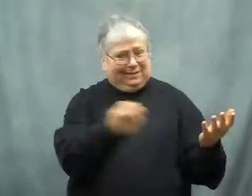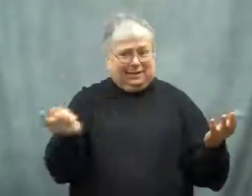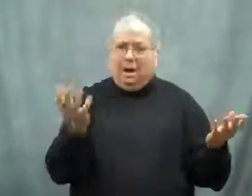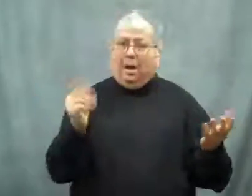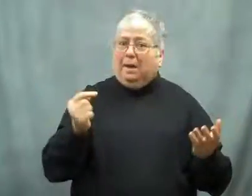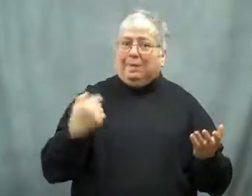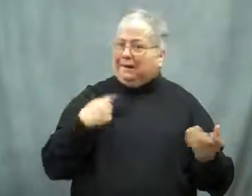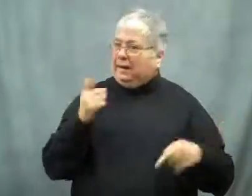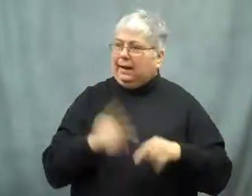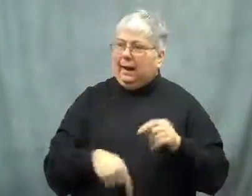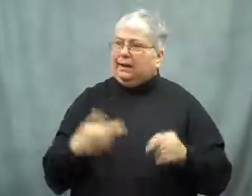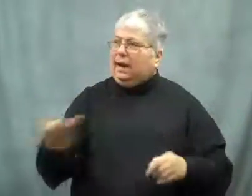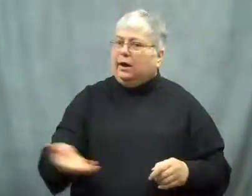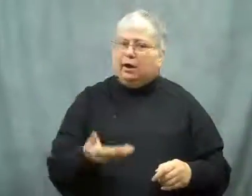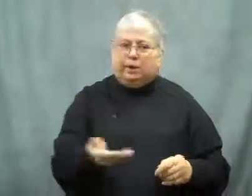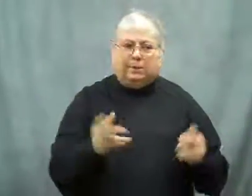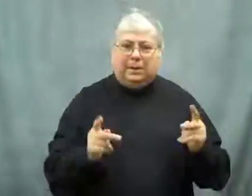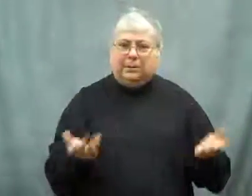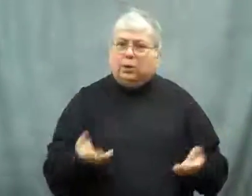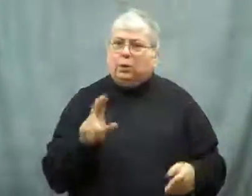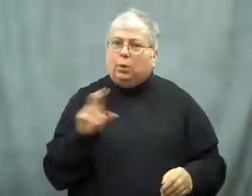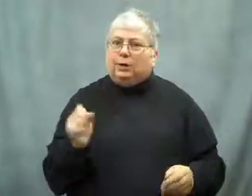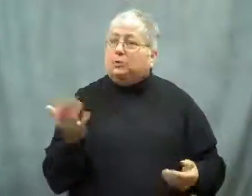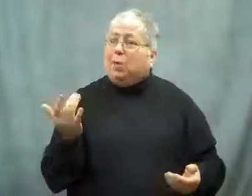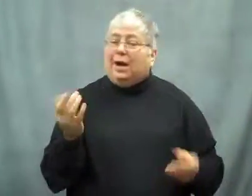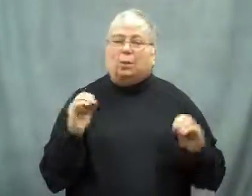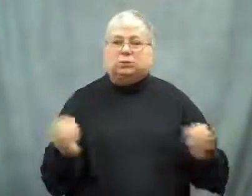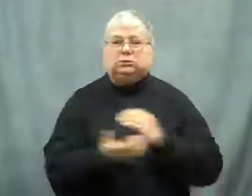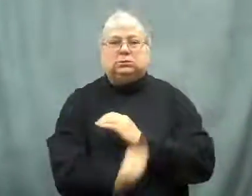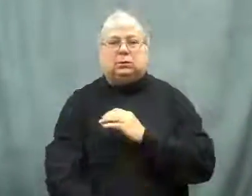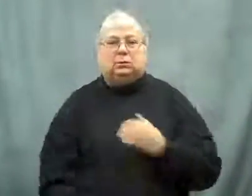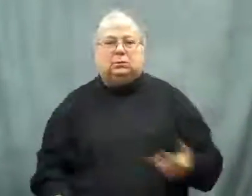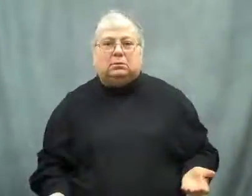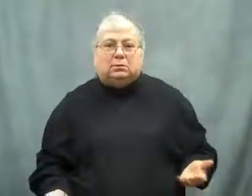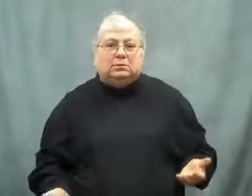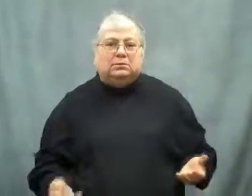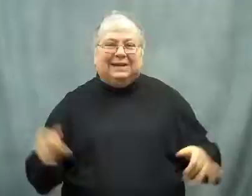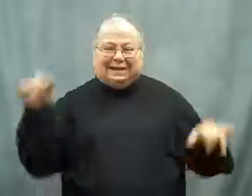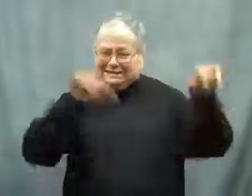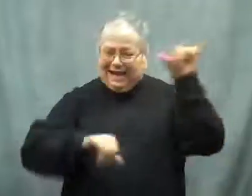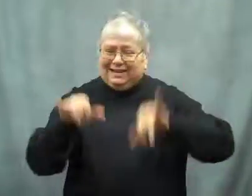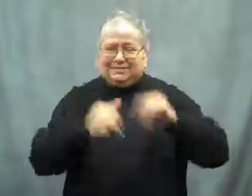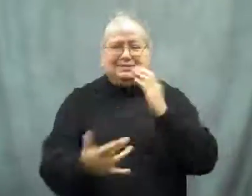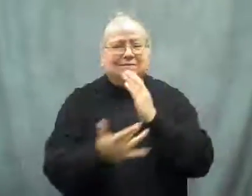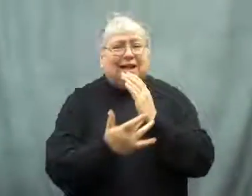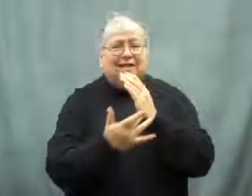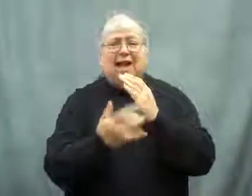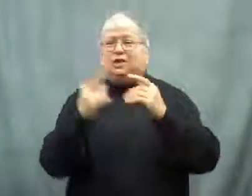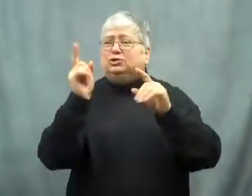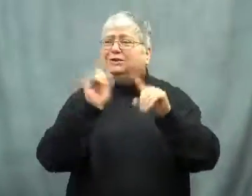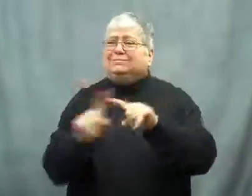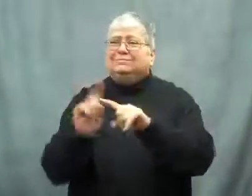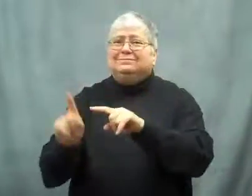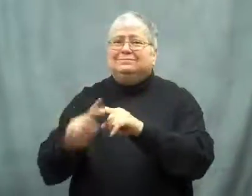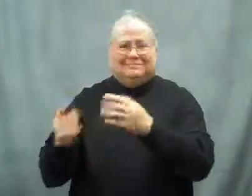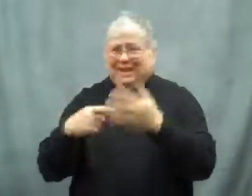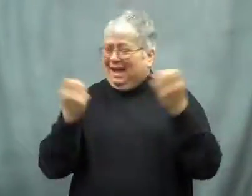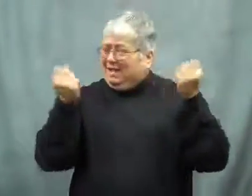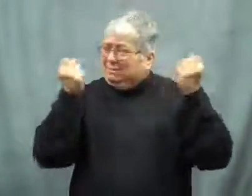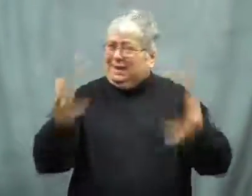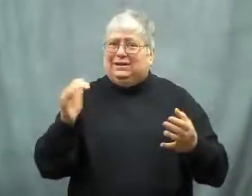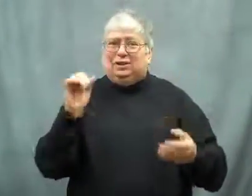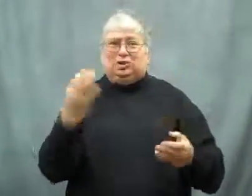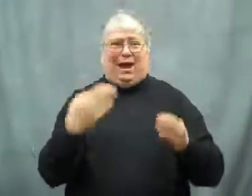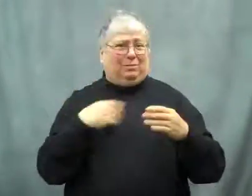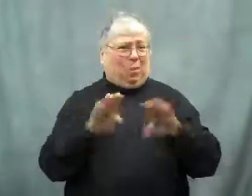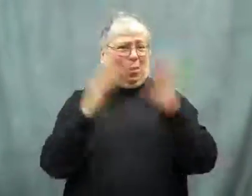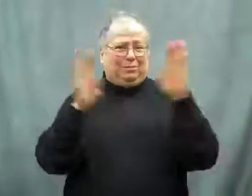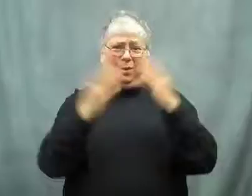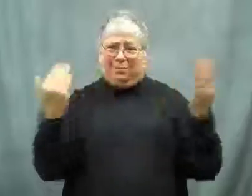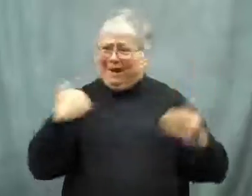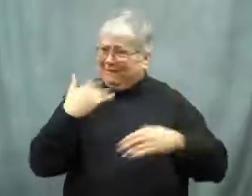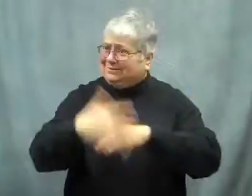They are unable to hire U.S. workers because they don't have the skills.